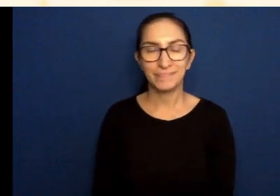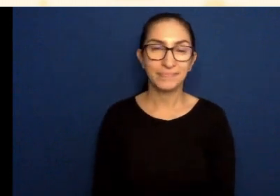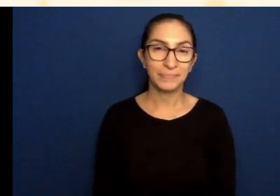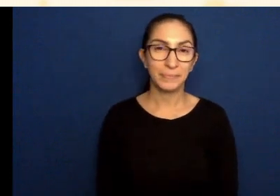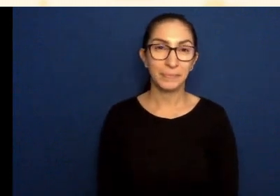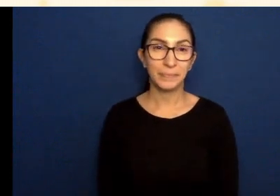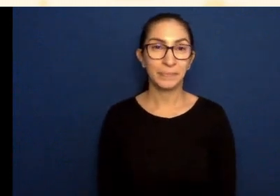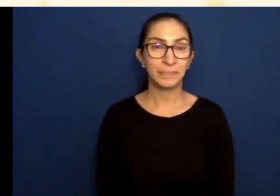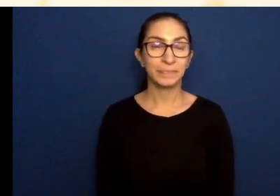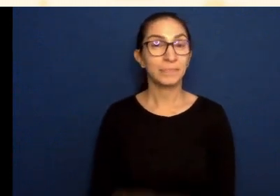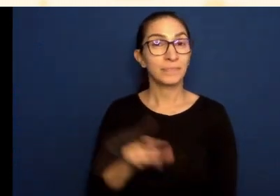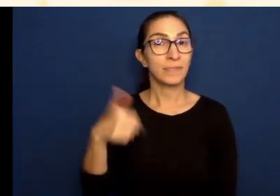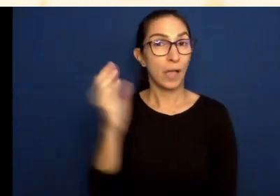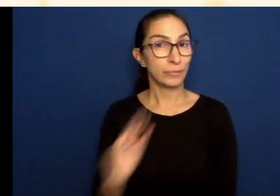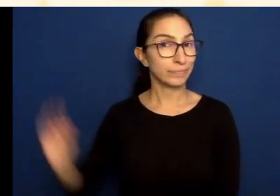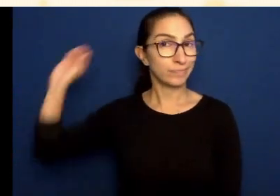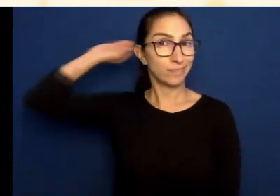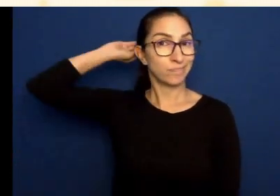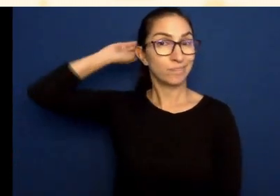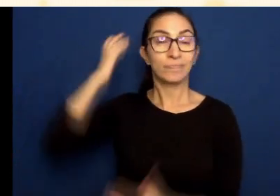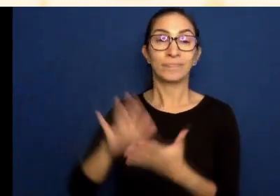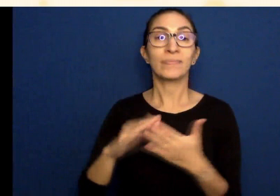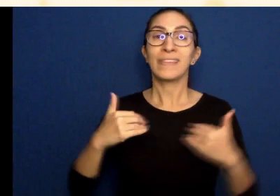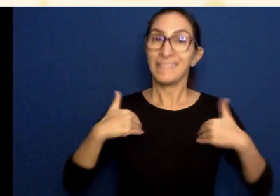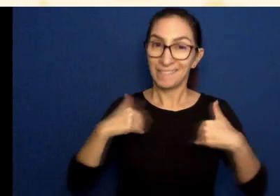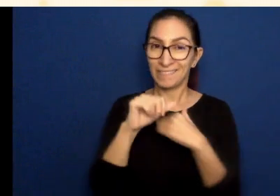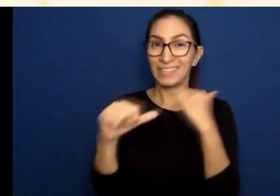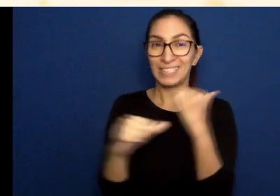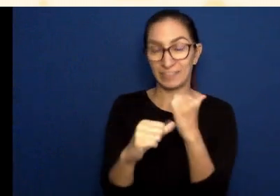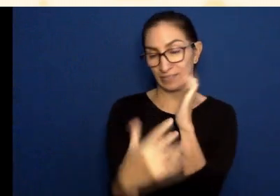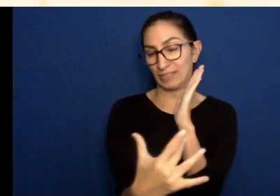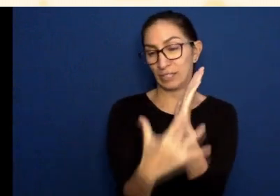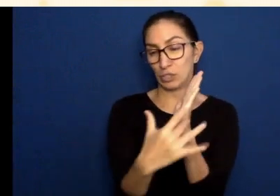It's a whole big thing. It's got lots and lots of testing. It's unfortunate, but that's the way you have to go.